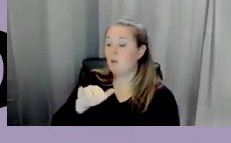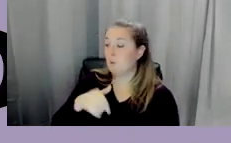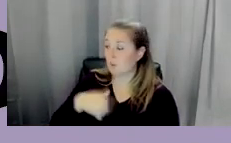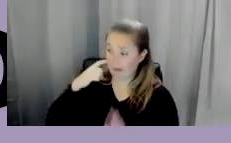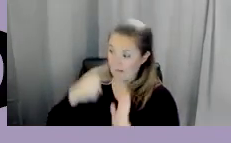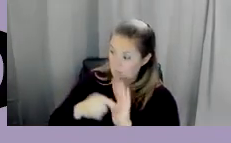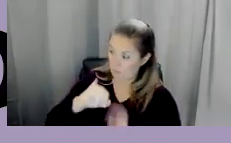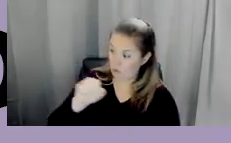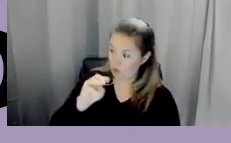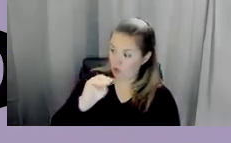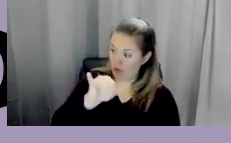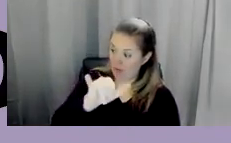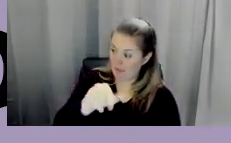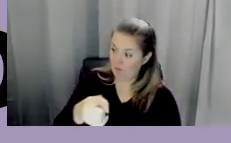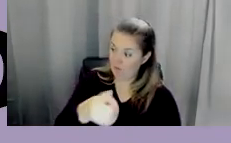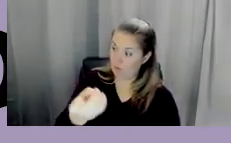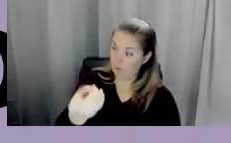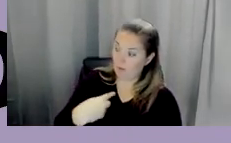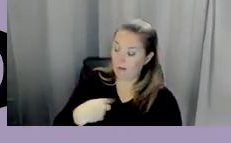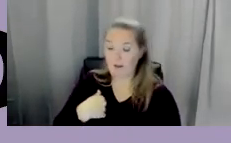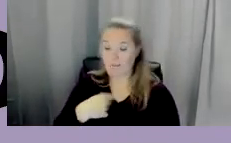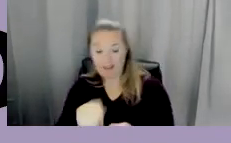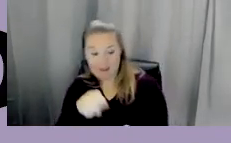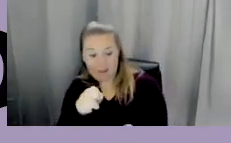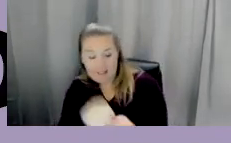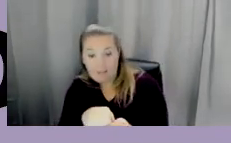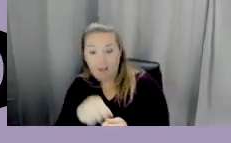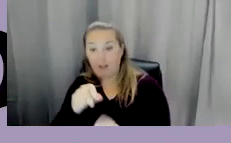TO IDENTIFY ONE CATEGORY, NOT MULTIPLE.